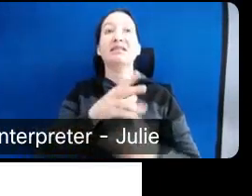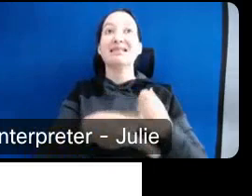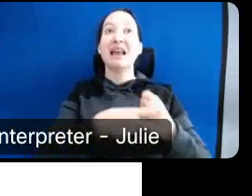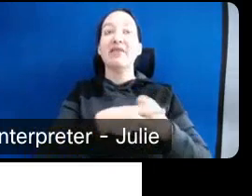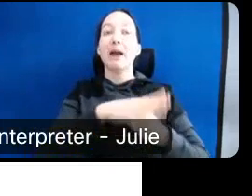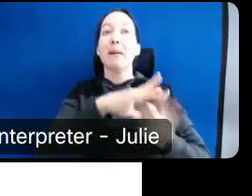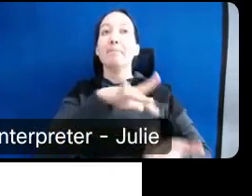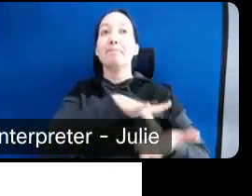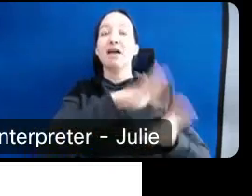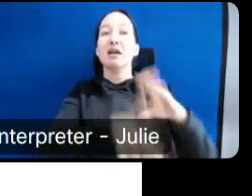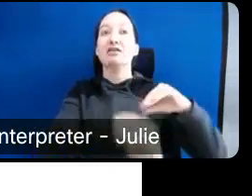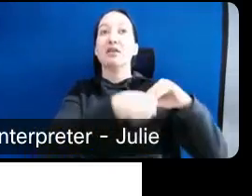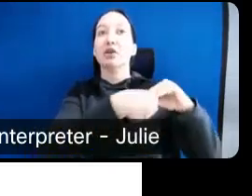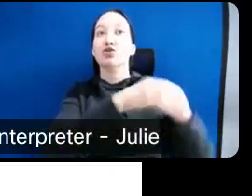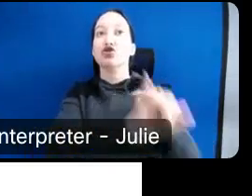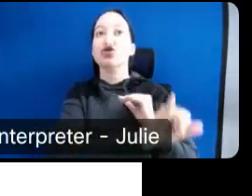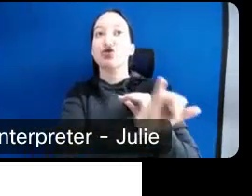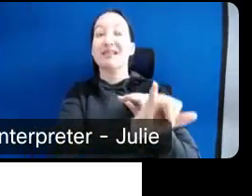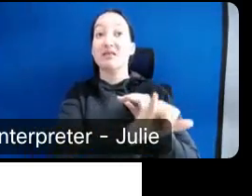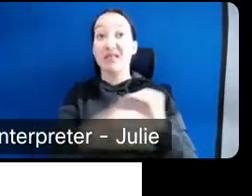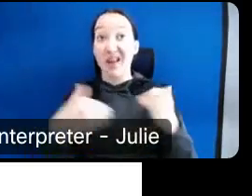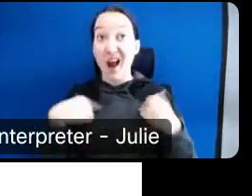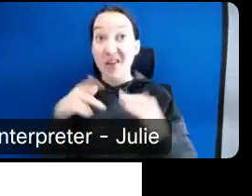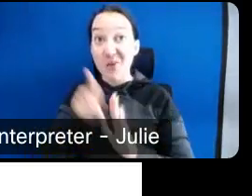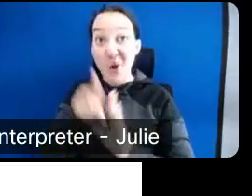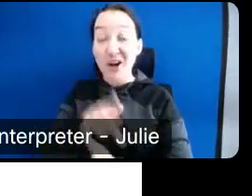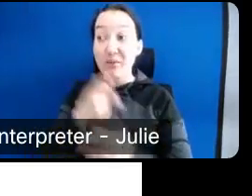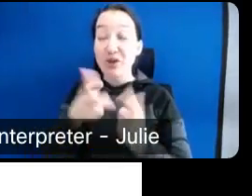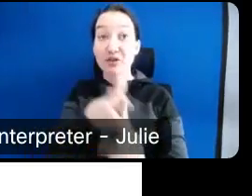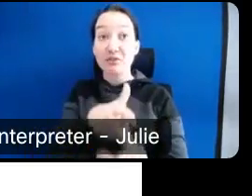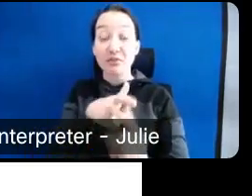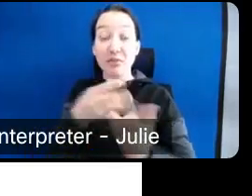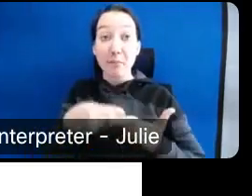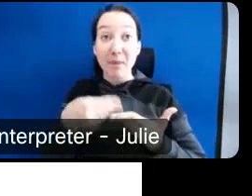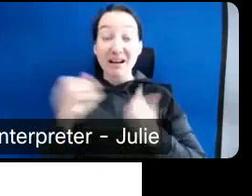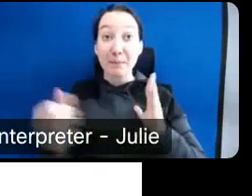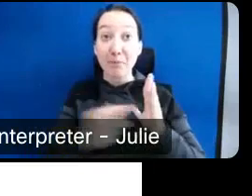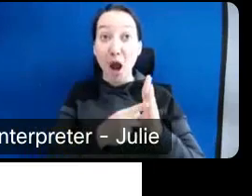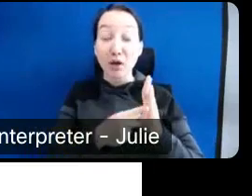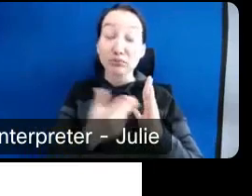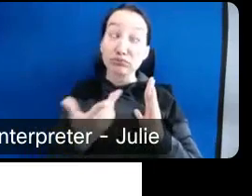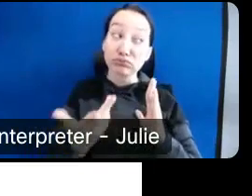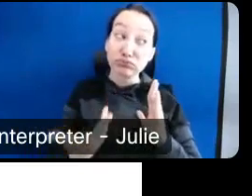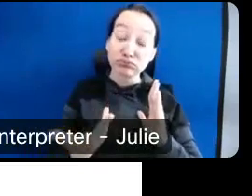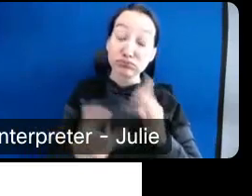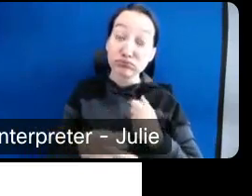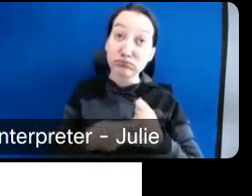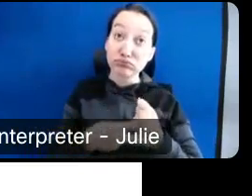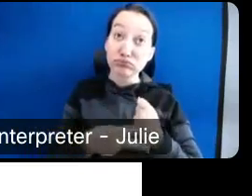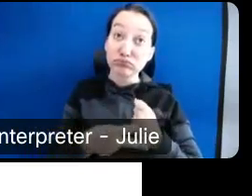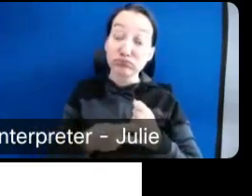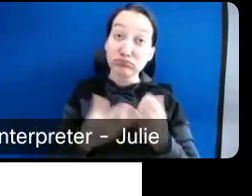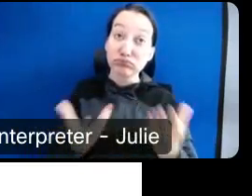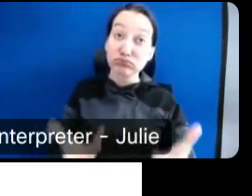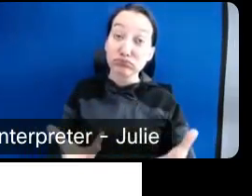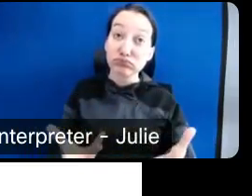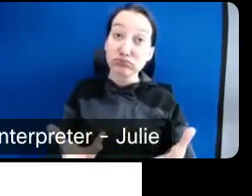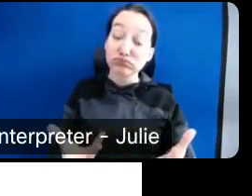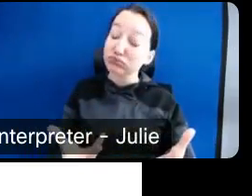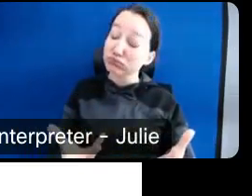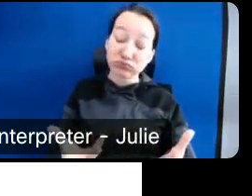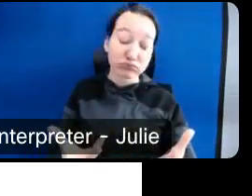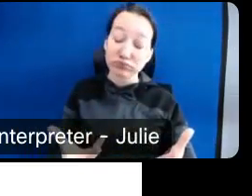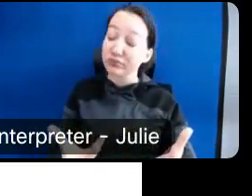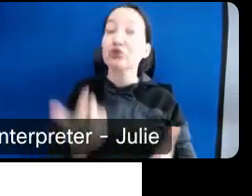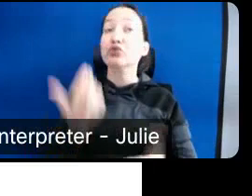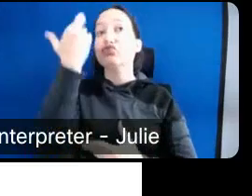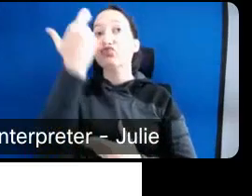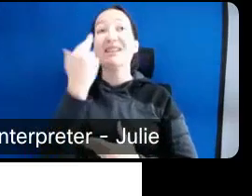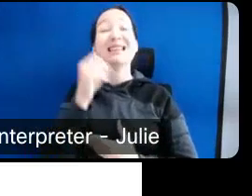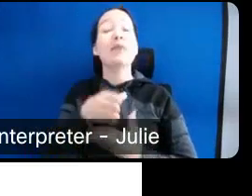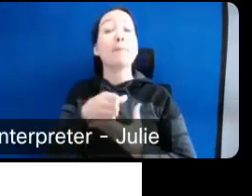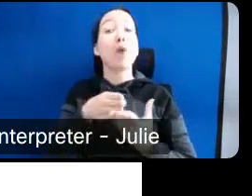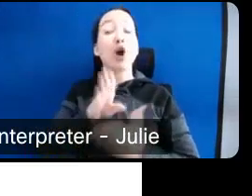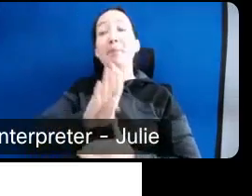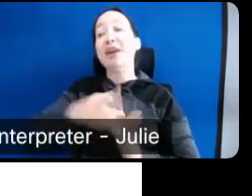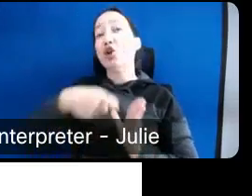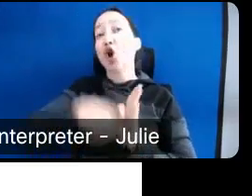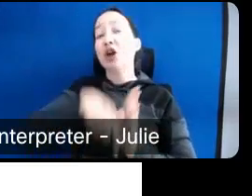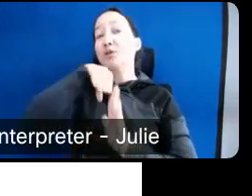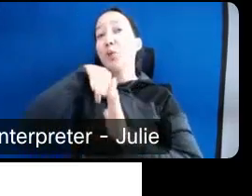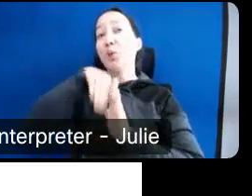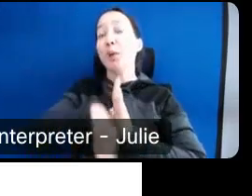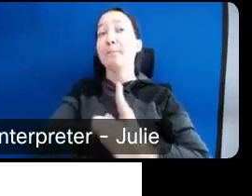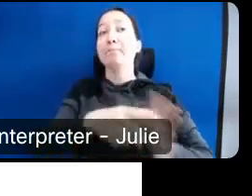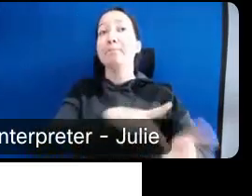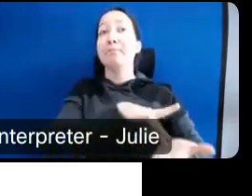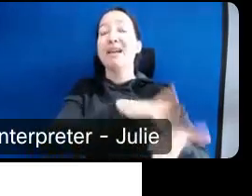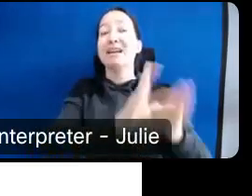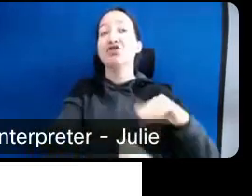Money, and is there anything in the program that tries to recoup some of those, that savings to the meds from the med sub plans? Because if you part be costs are going down, your med Sup, costs are going down.